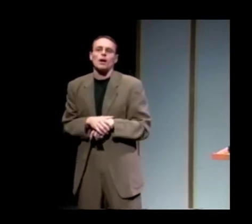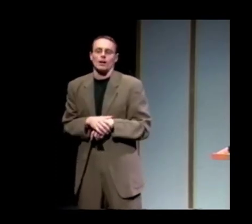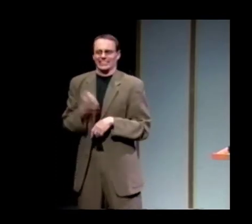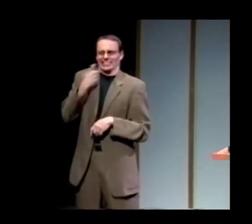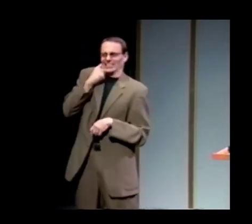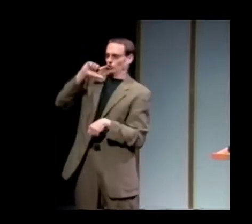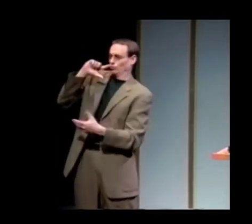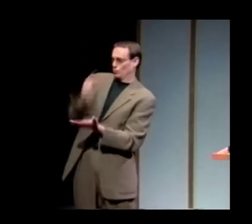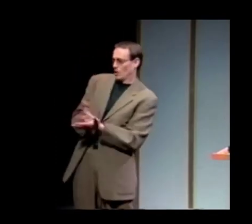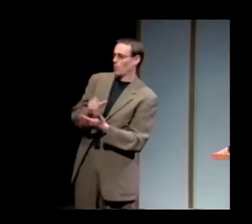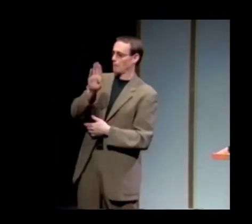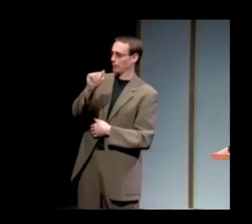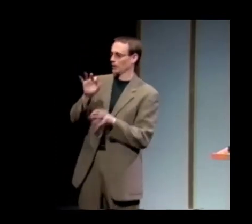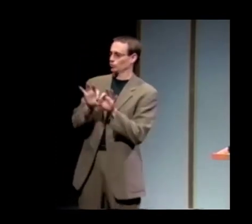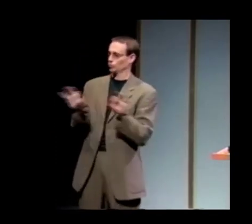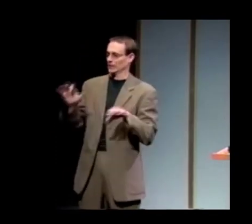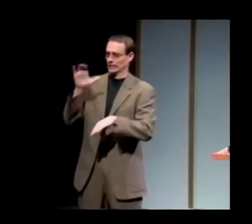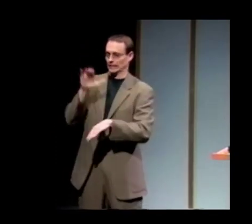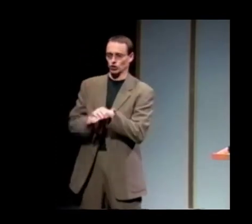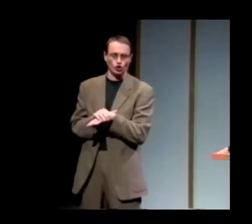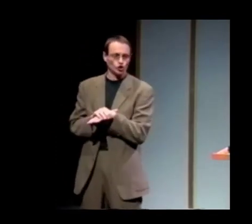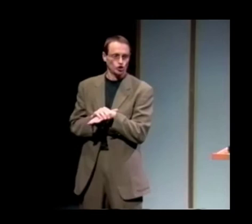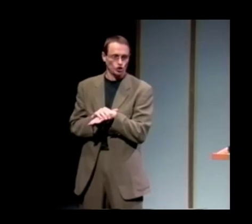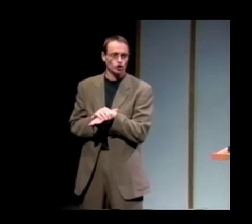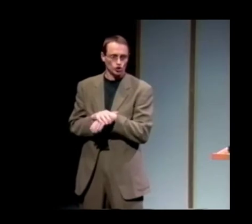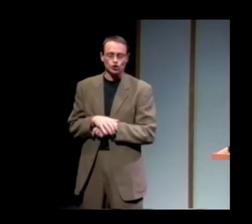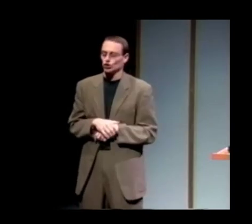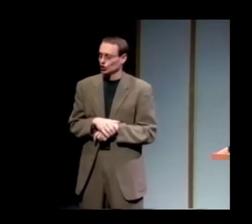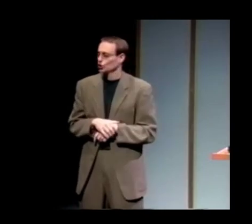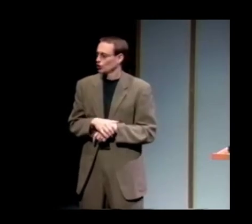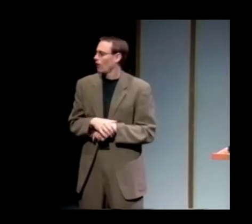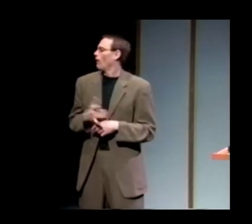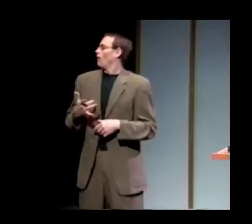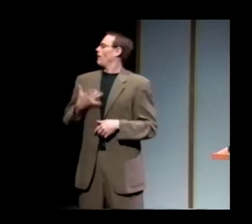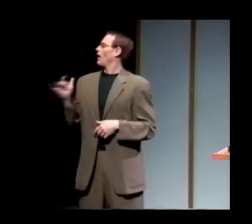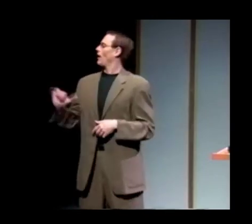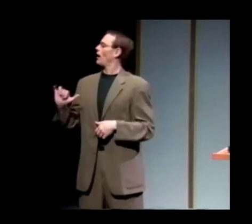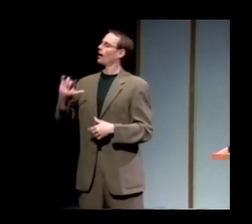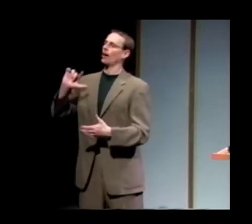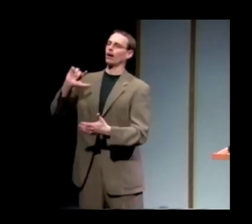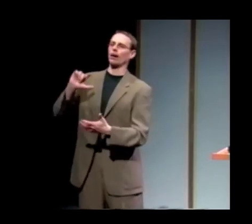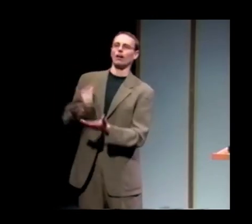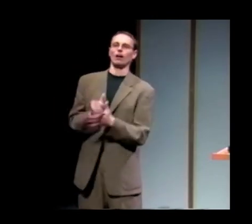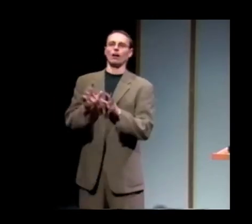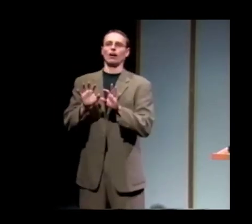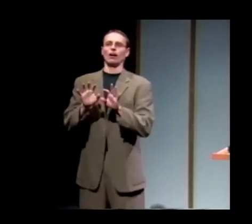THE SCHOOL FOR THE DEAF, I HAD JUST GRADUATED WITH A BACHELOR'S IN ENGLISH.